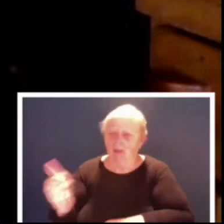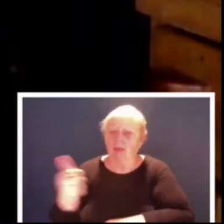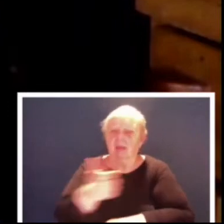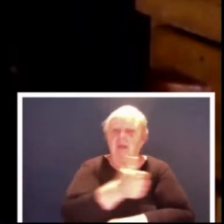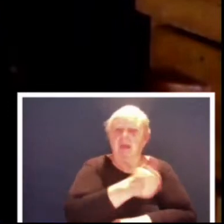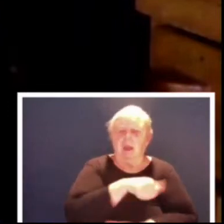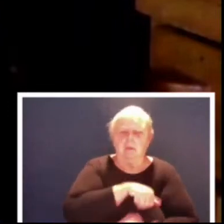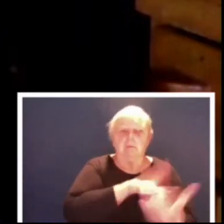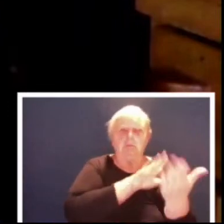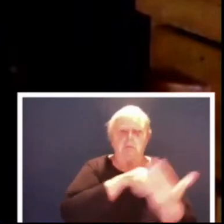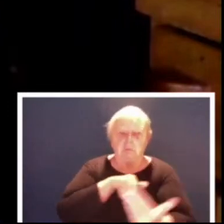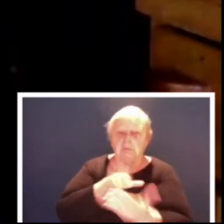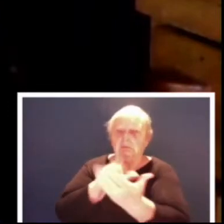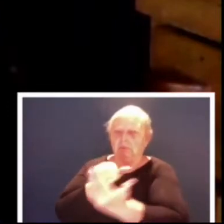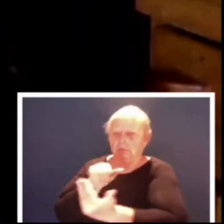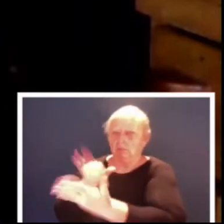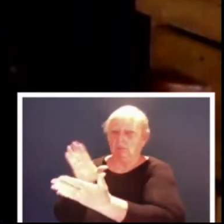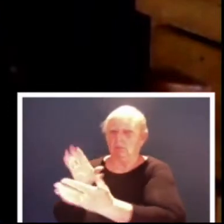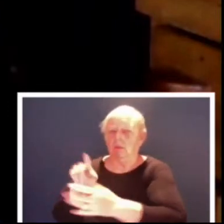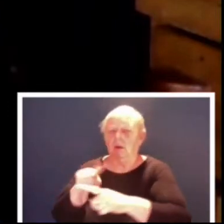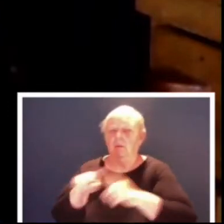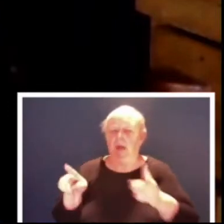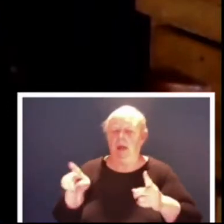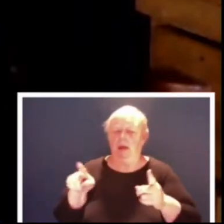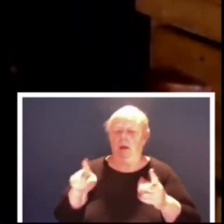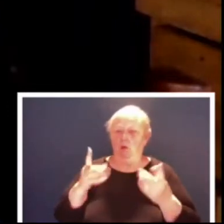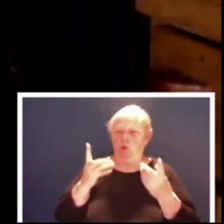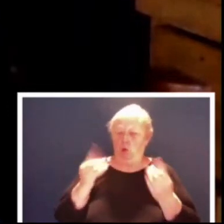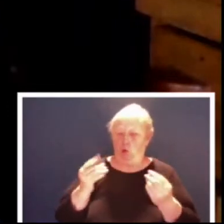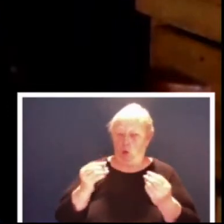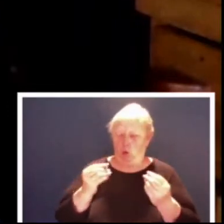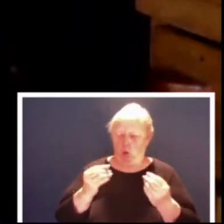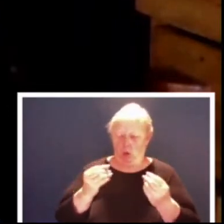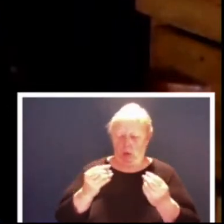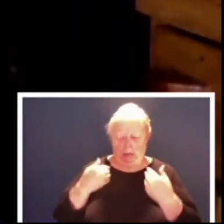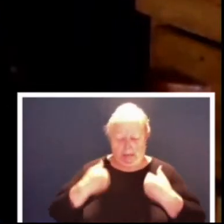just notice and observe it and see your pattern